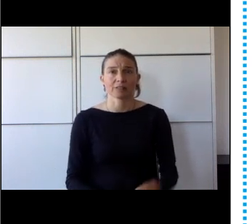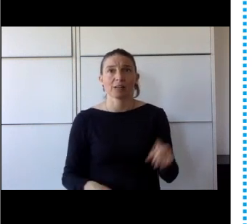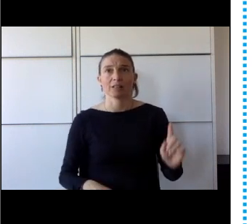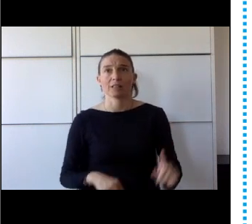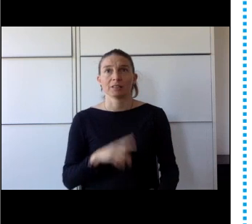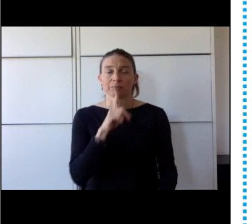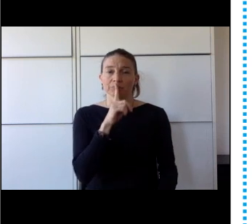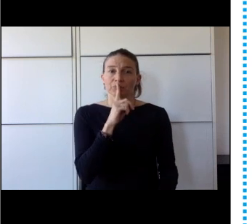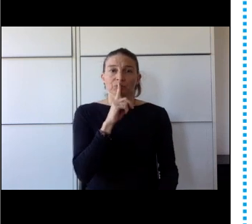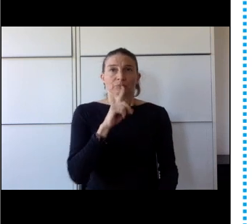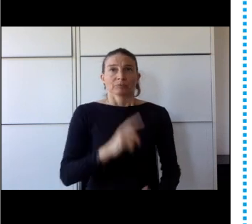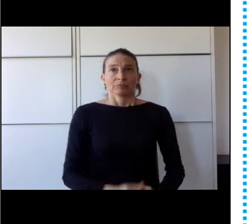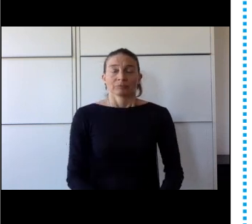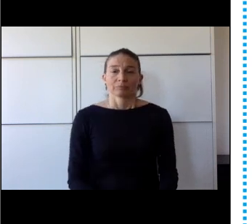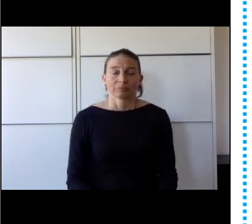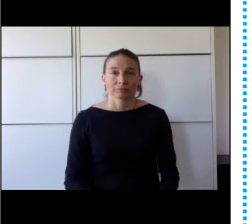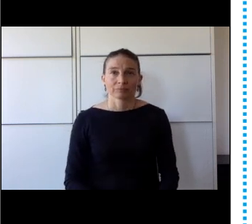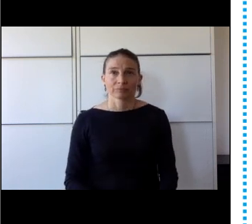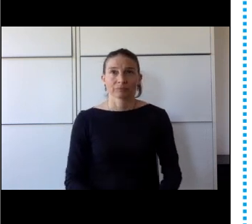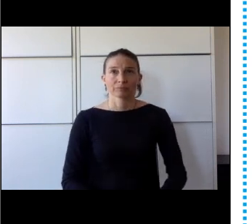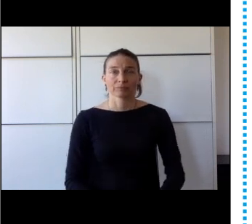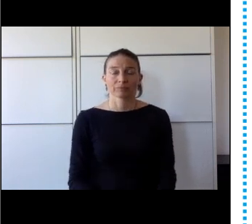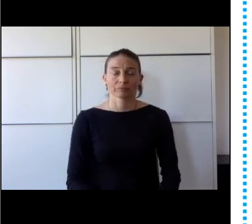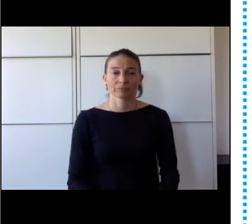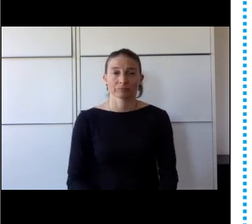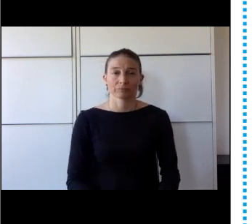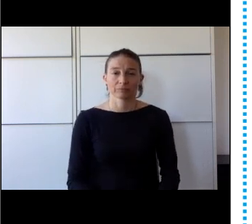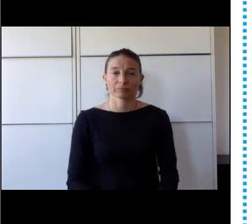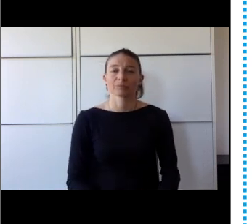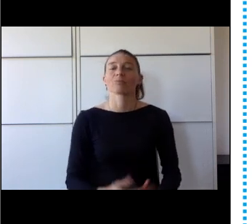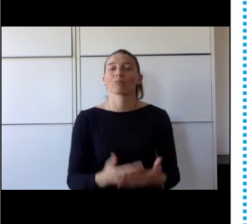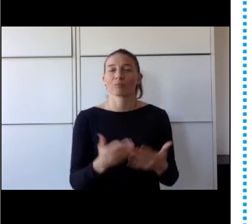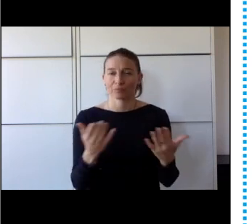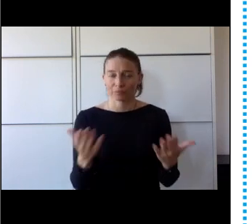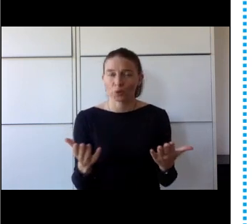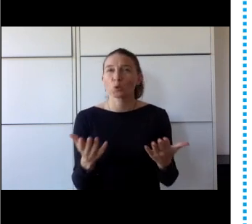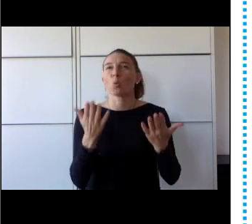we cannot do their job, they need to follow the standards.